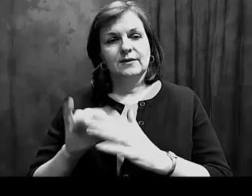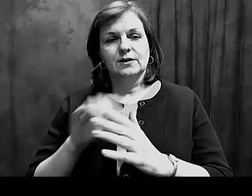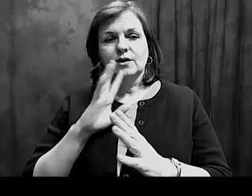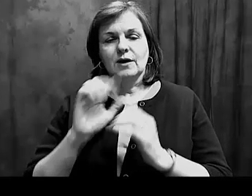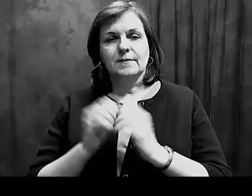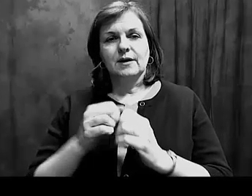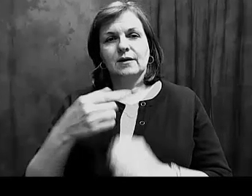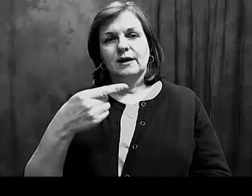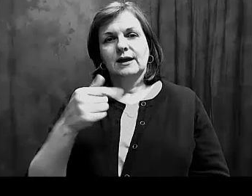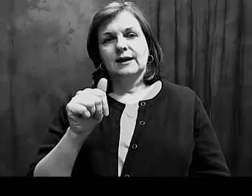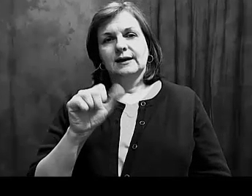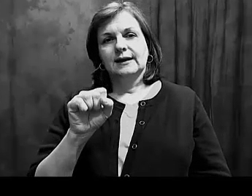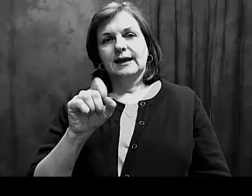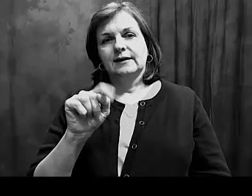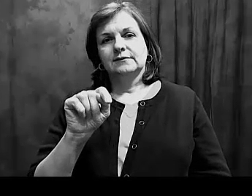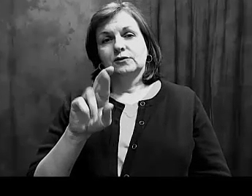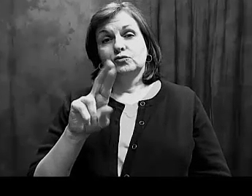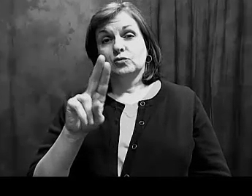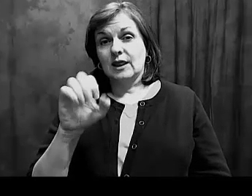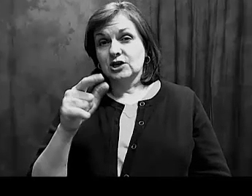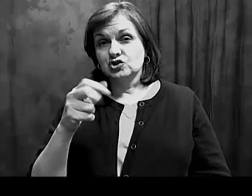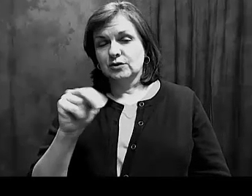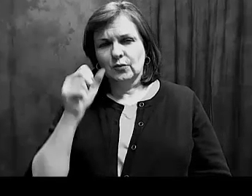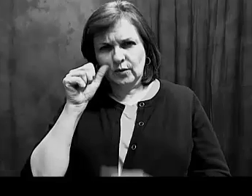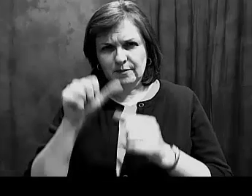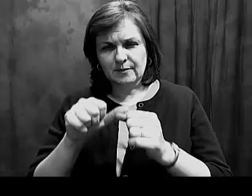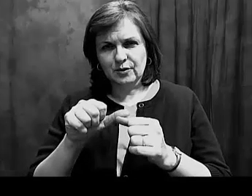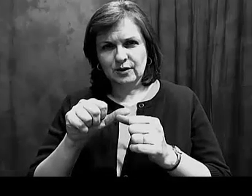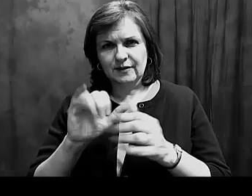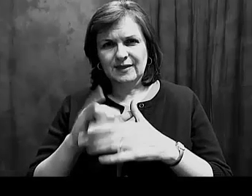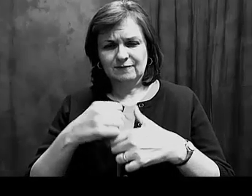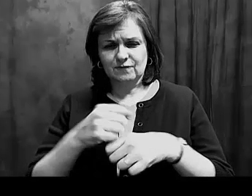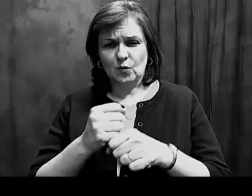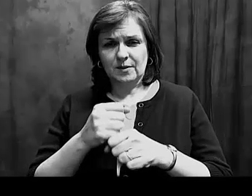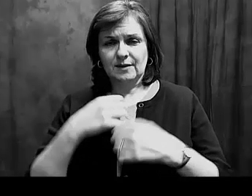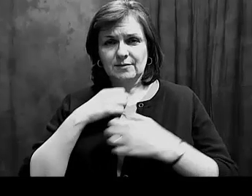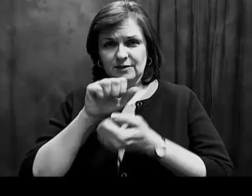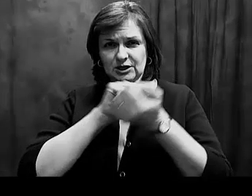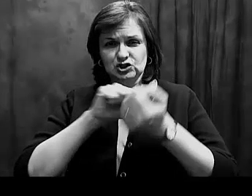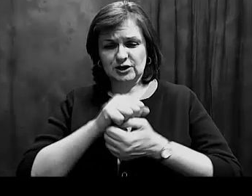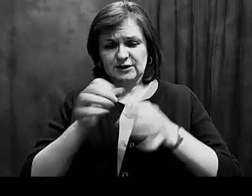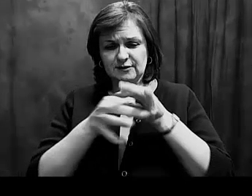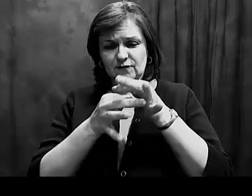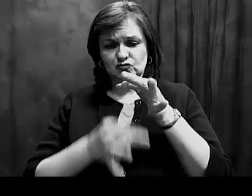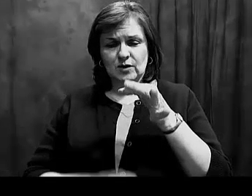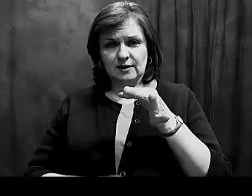gastrulation. Remember gastrulation is the formation of a digestive tract